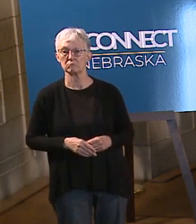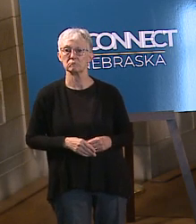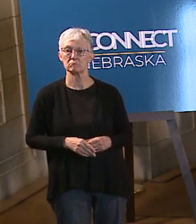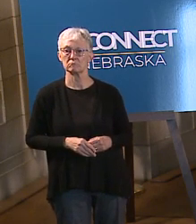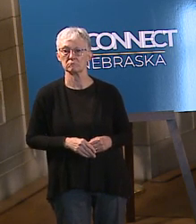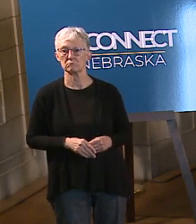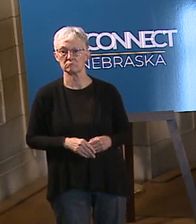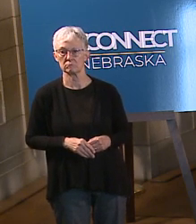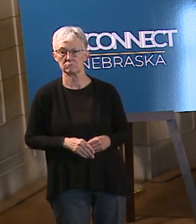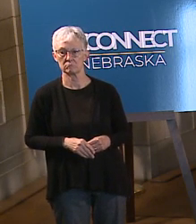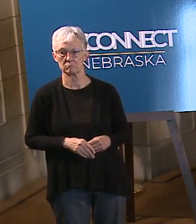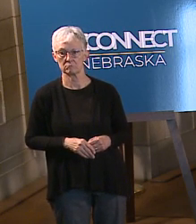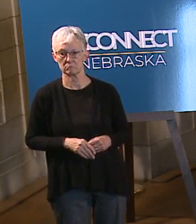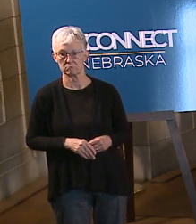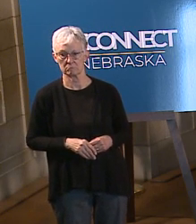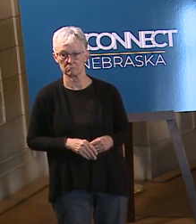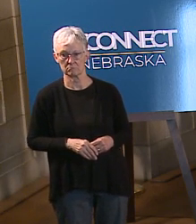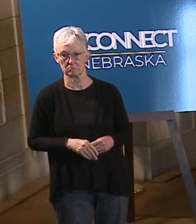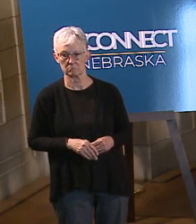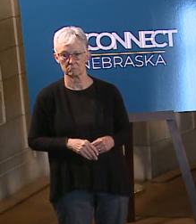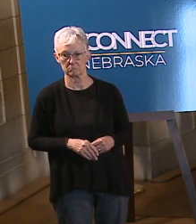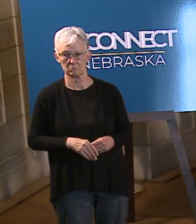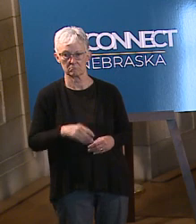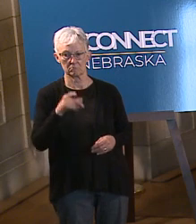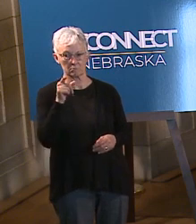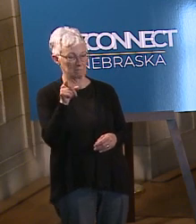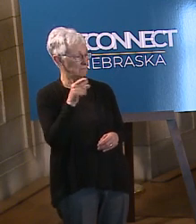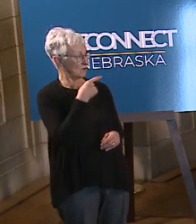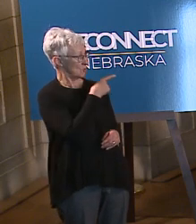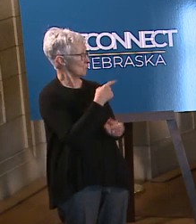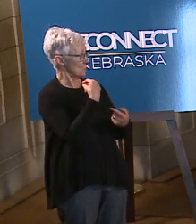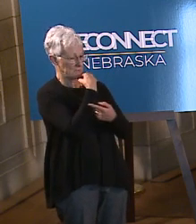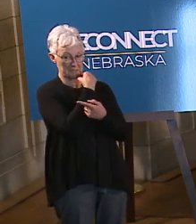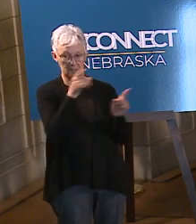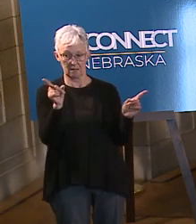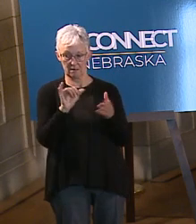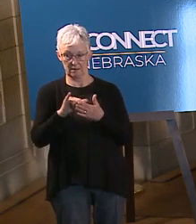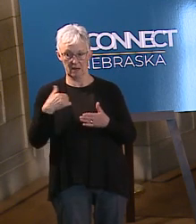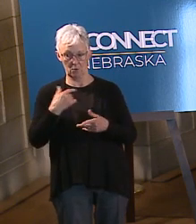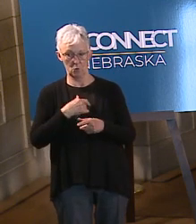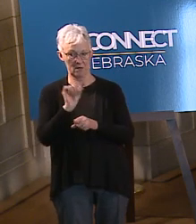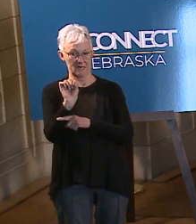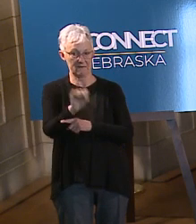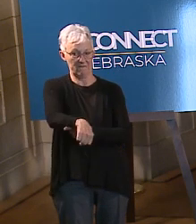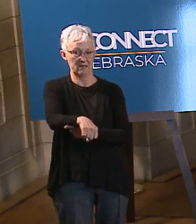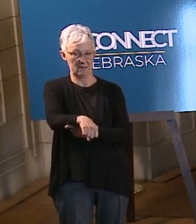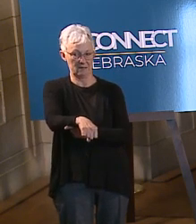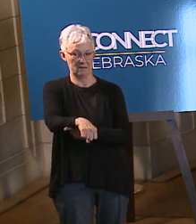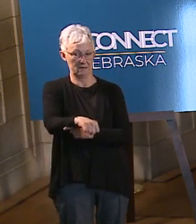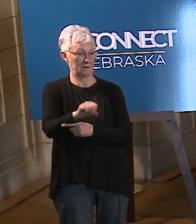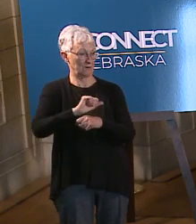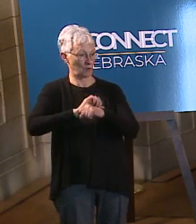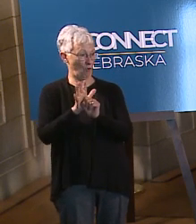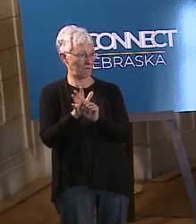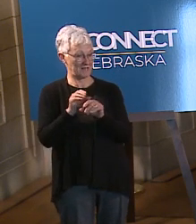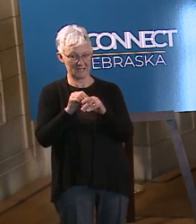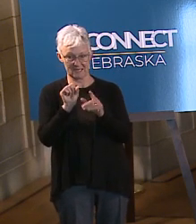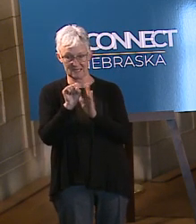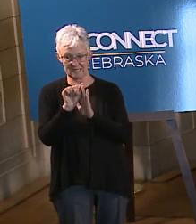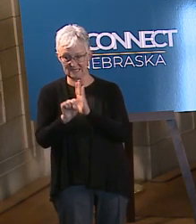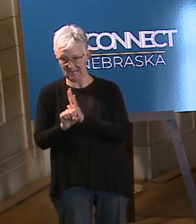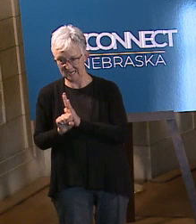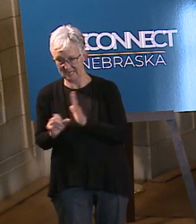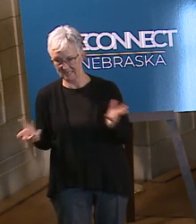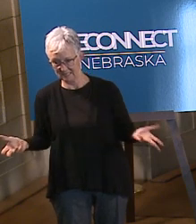PART OF THE DECISION.